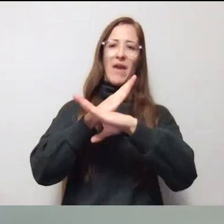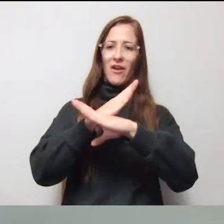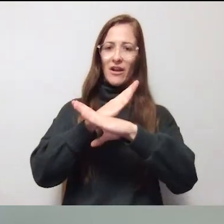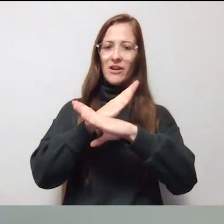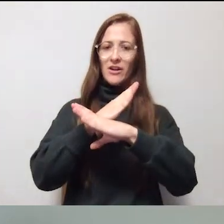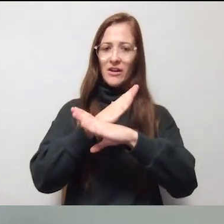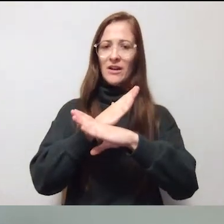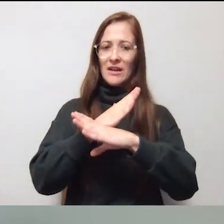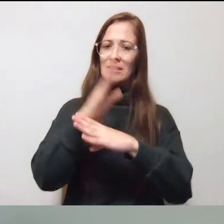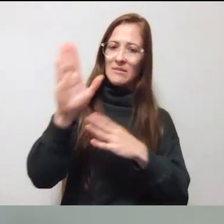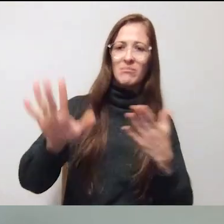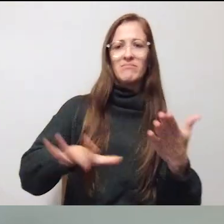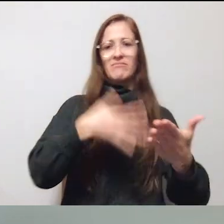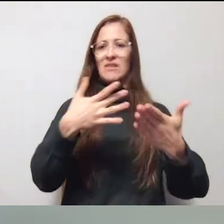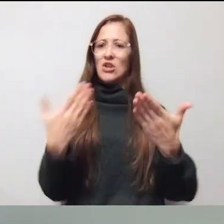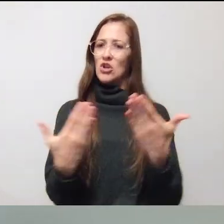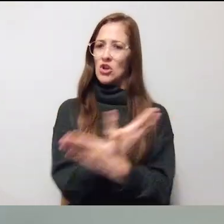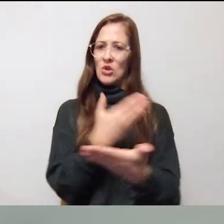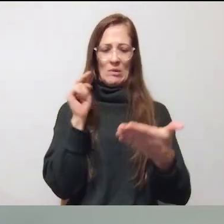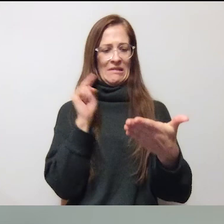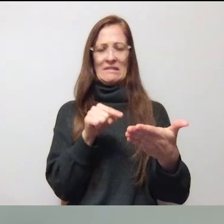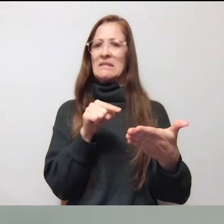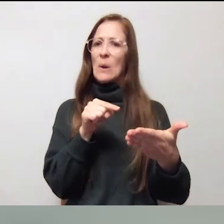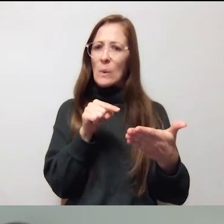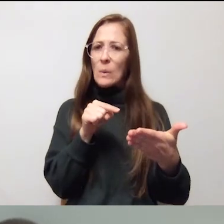to pick up something new and to start,